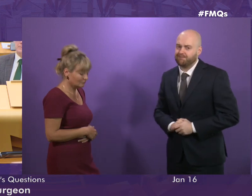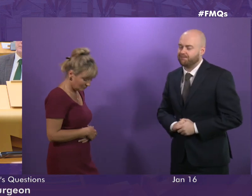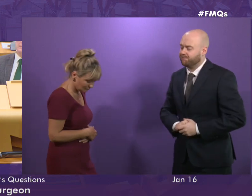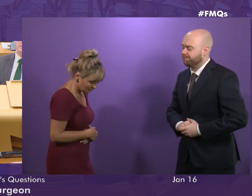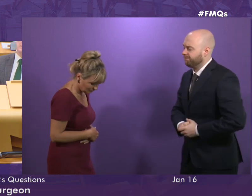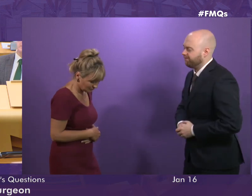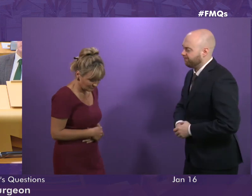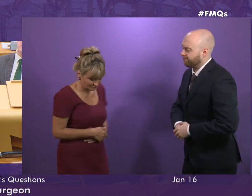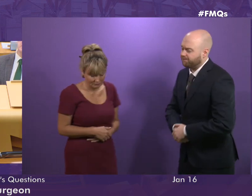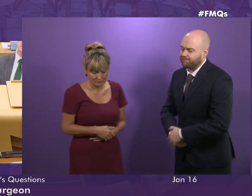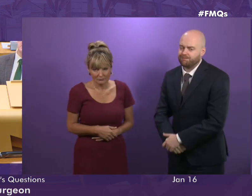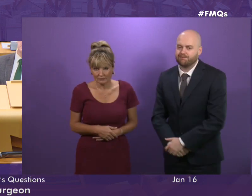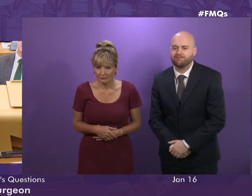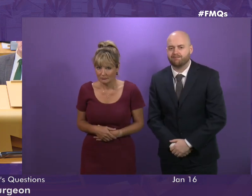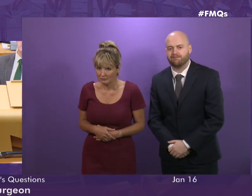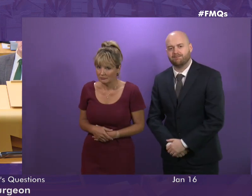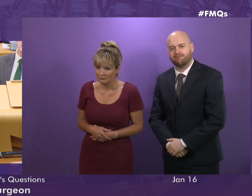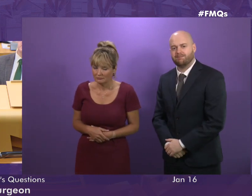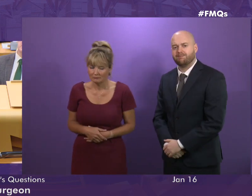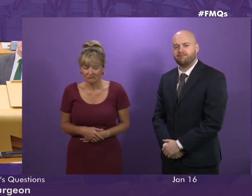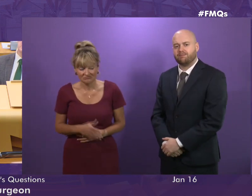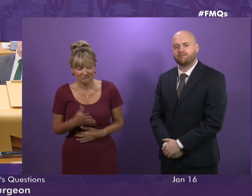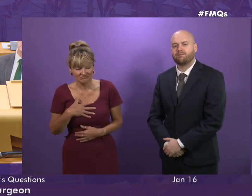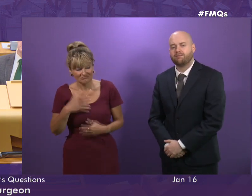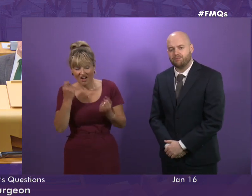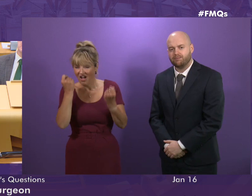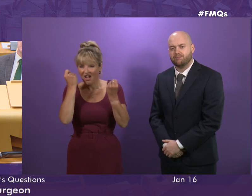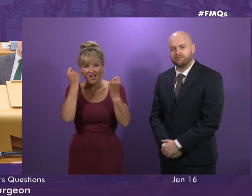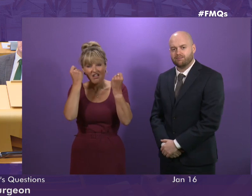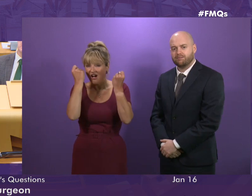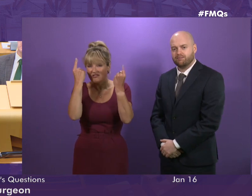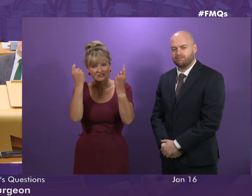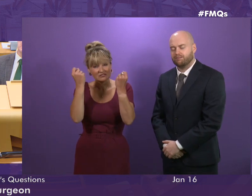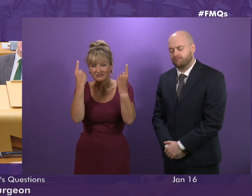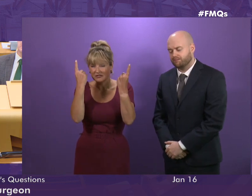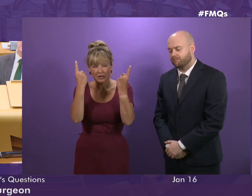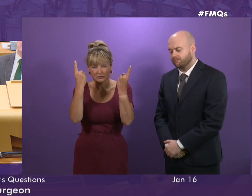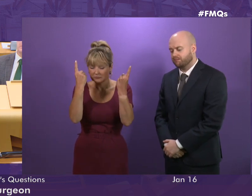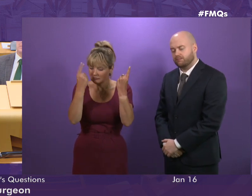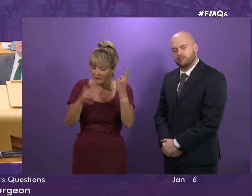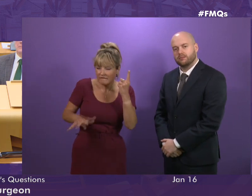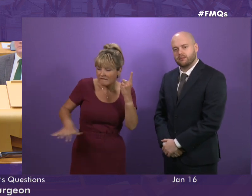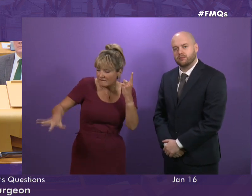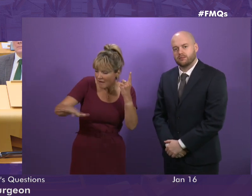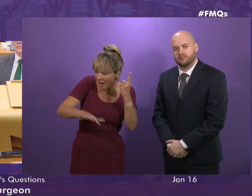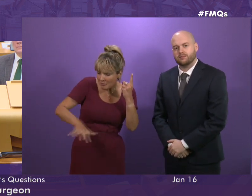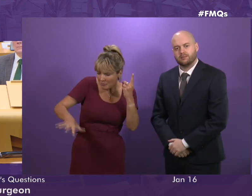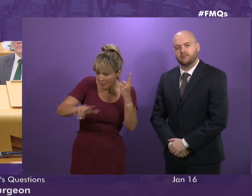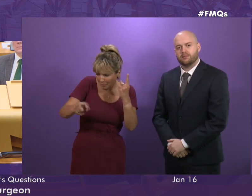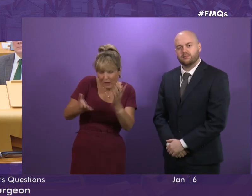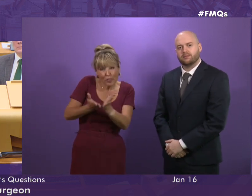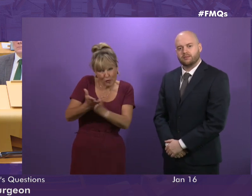I fully understand why families who face the circumstances that those particular families